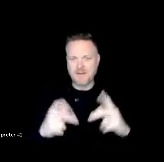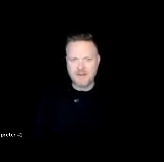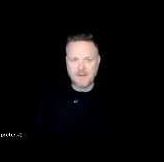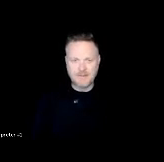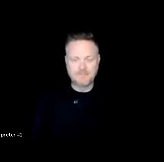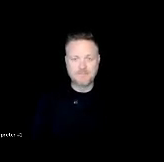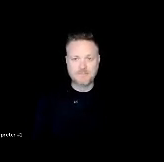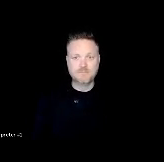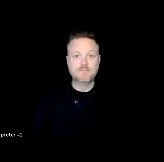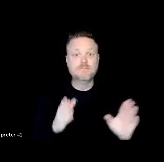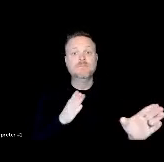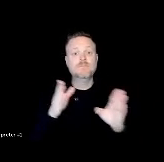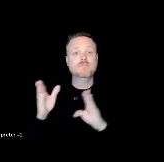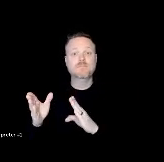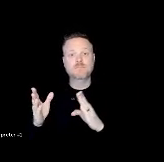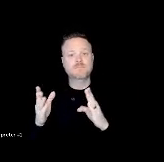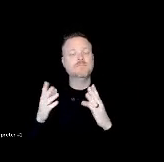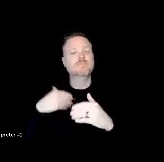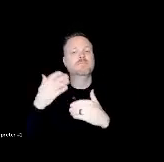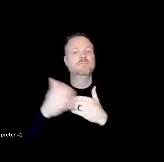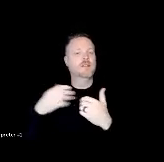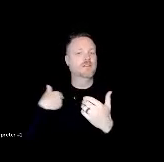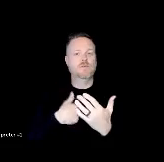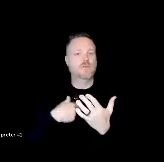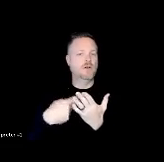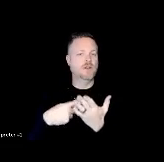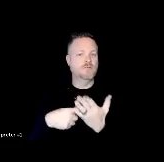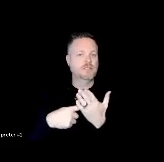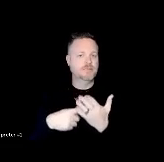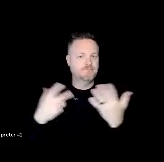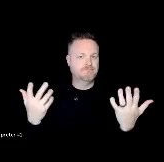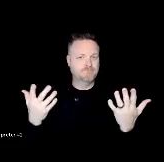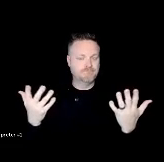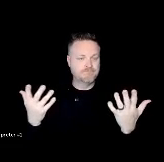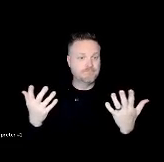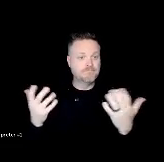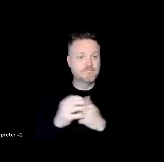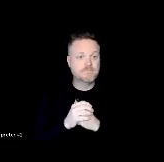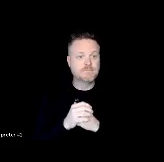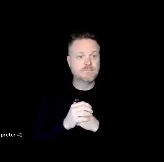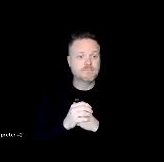The next pieces coming up for conversation are the great debate.